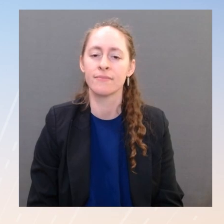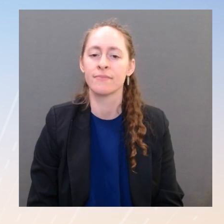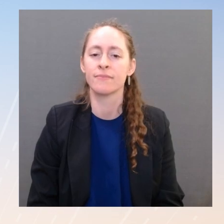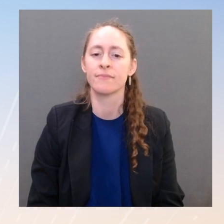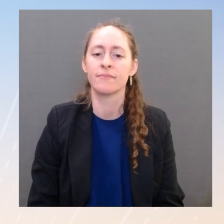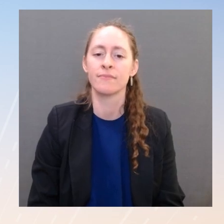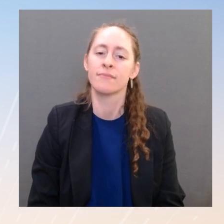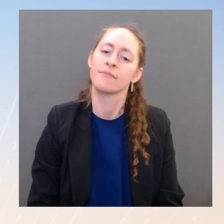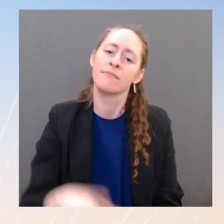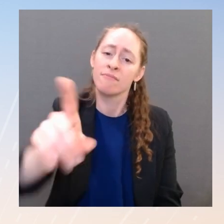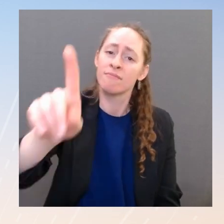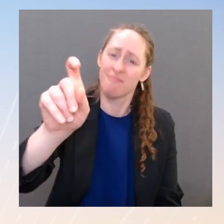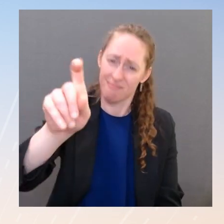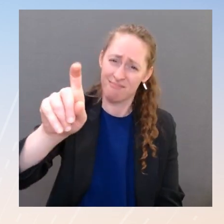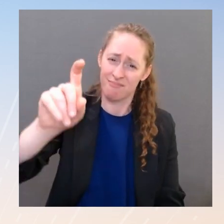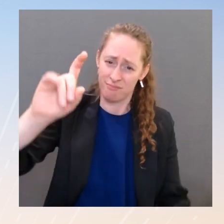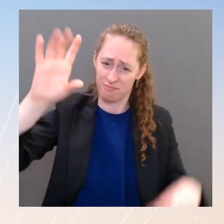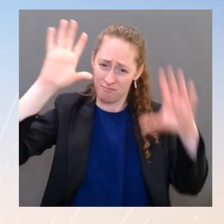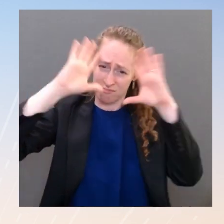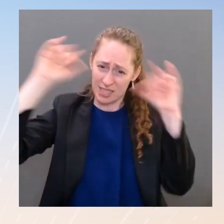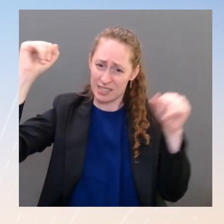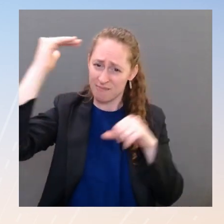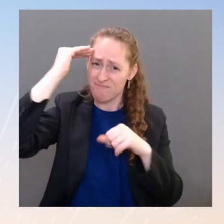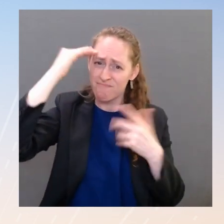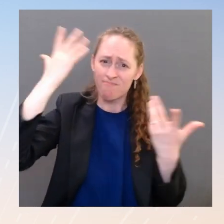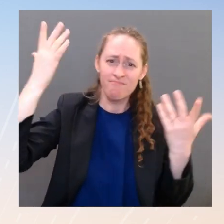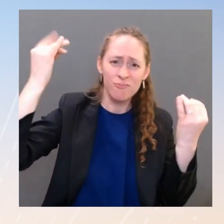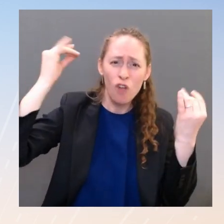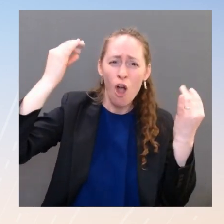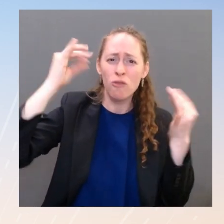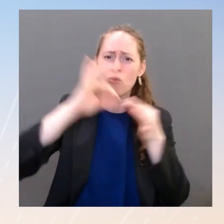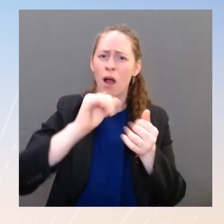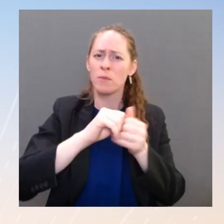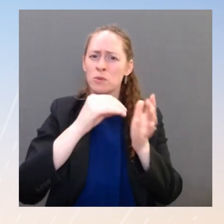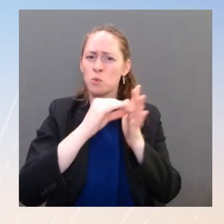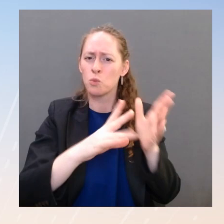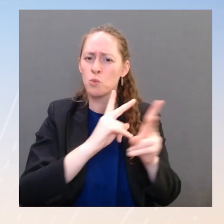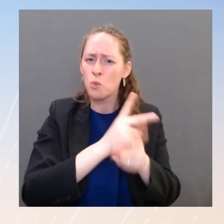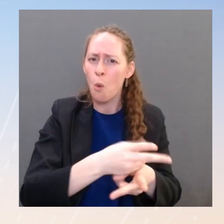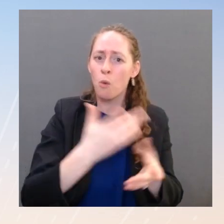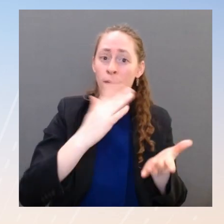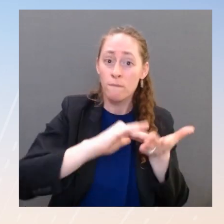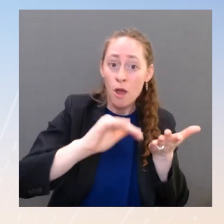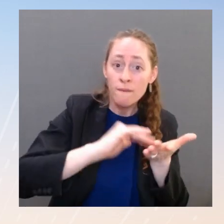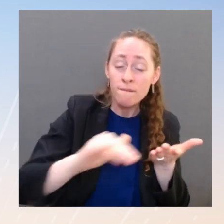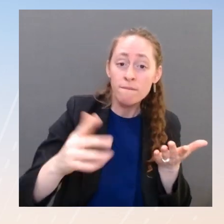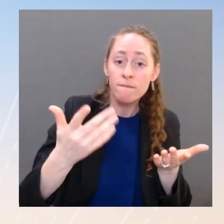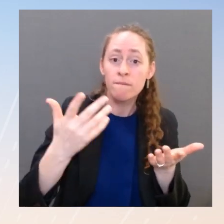Ms. Psaki: I know there's been outside analysis of that, but I don't have any internal analysis at this point to preview for you. The Press: Jen?